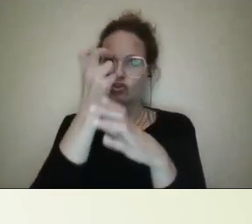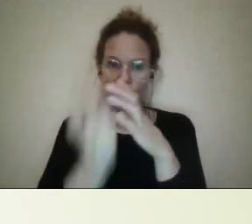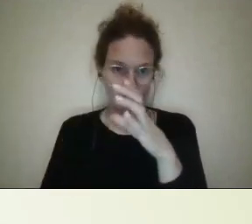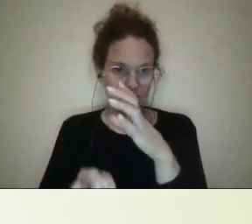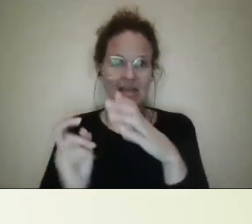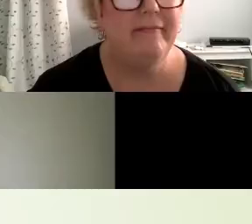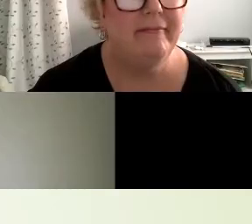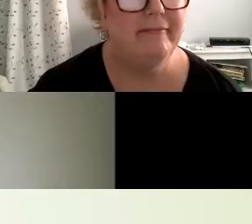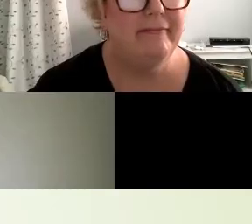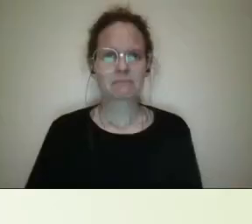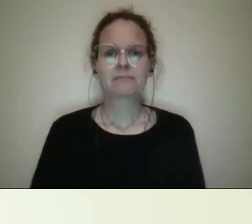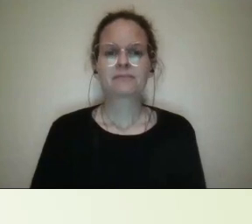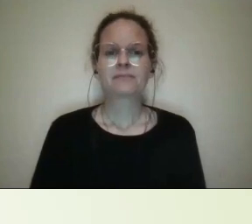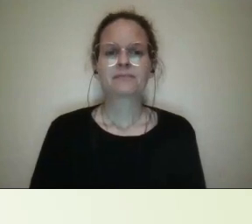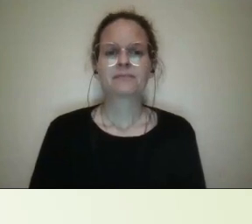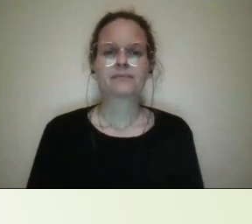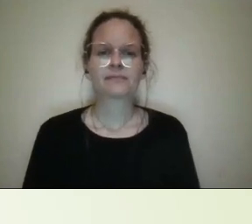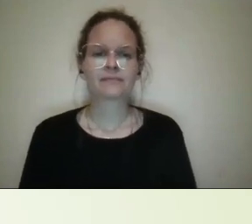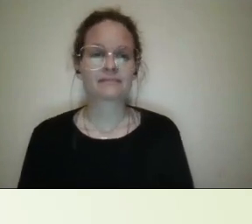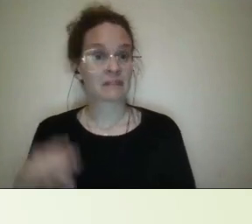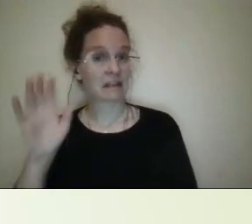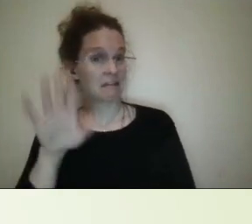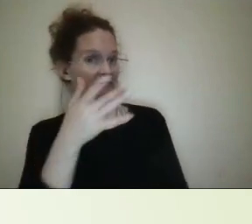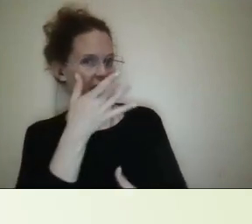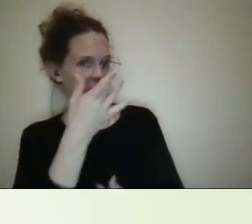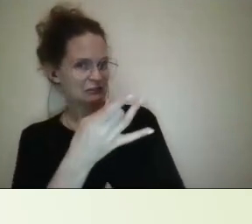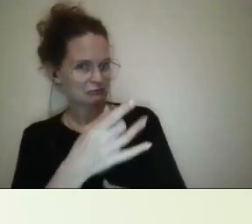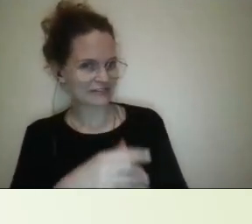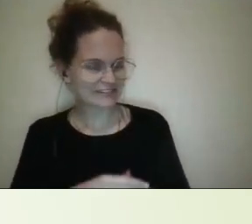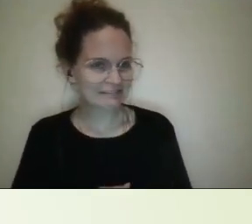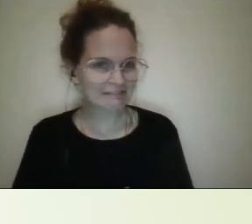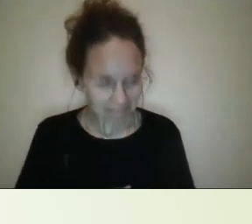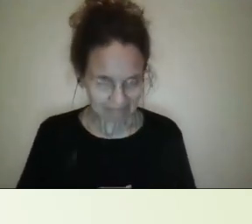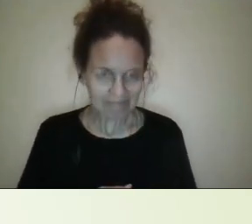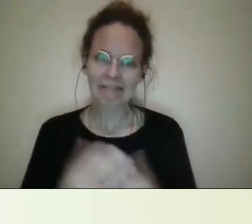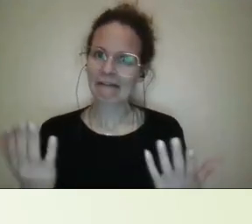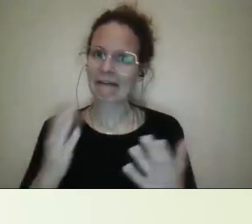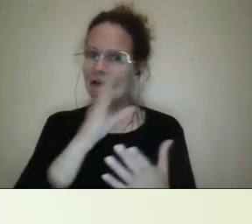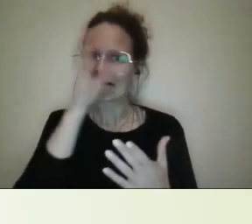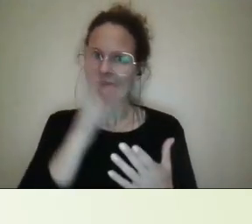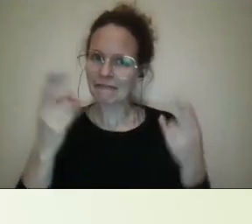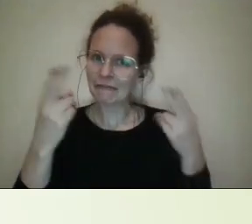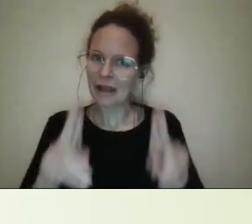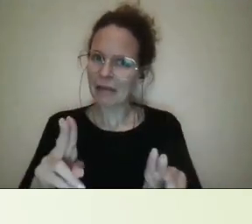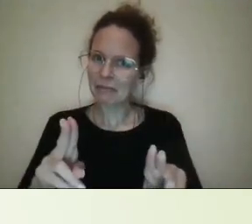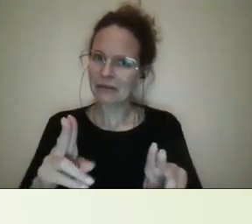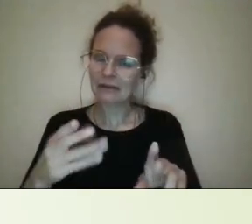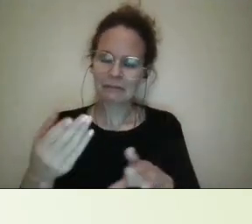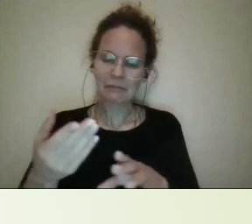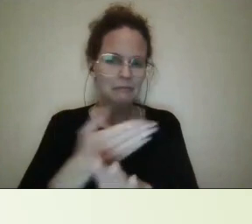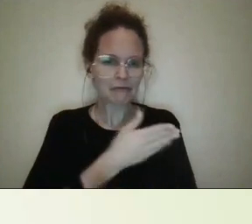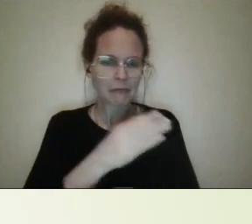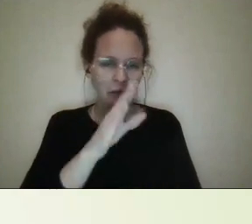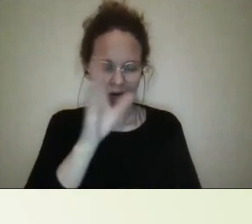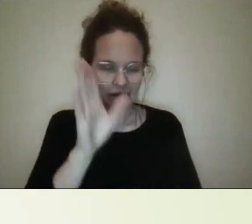That's interesting- never had that. Okay, so let's get started.